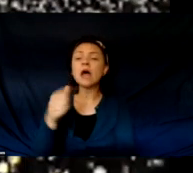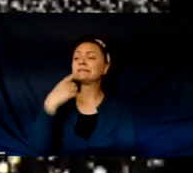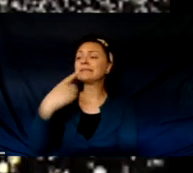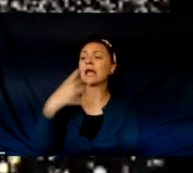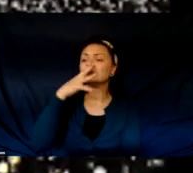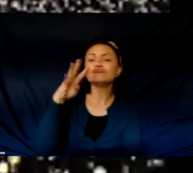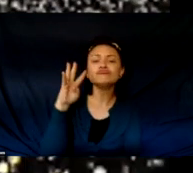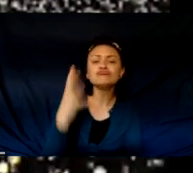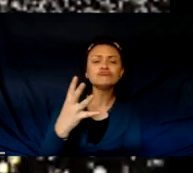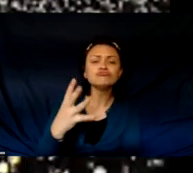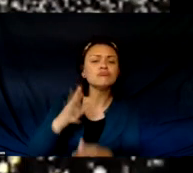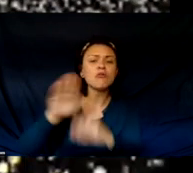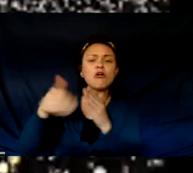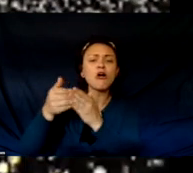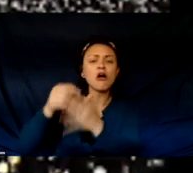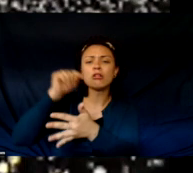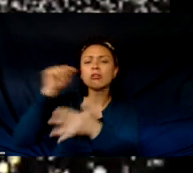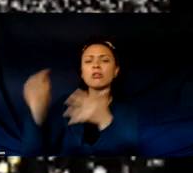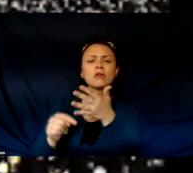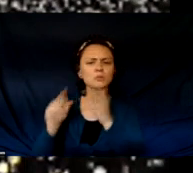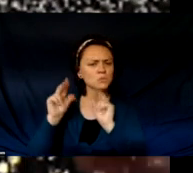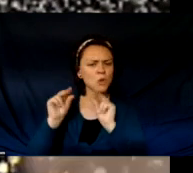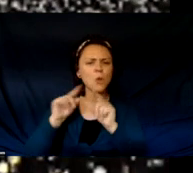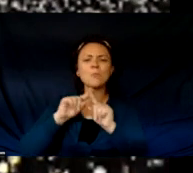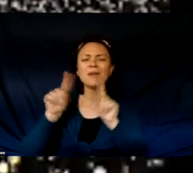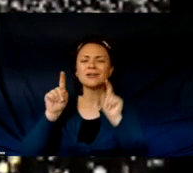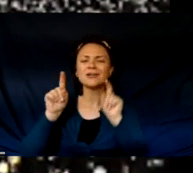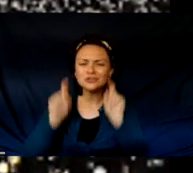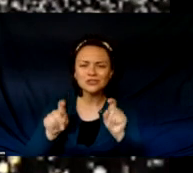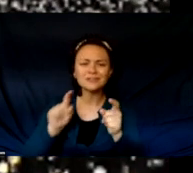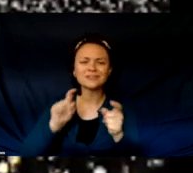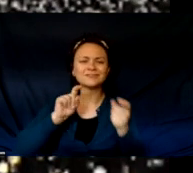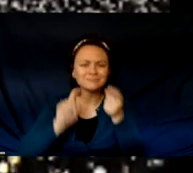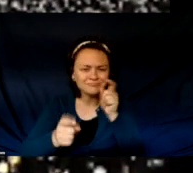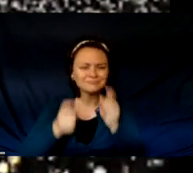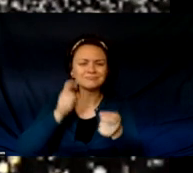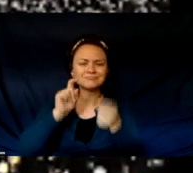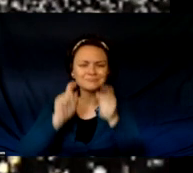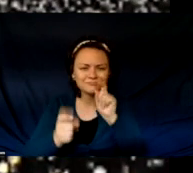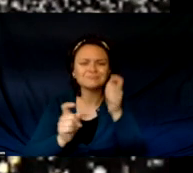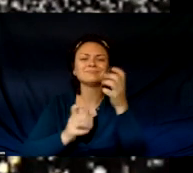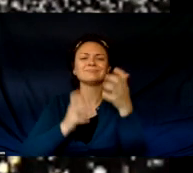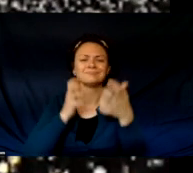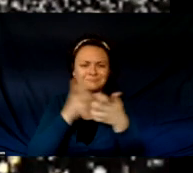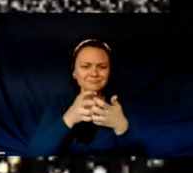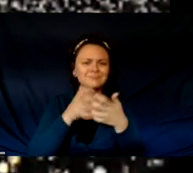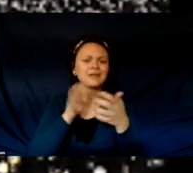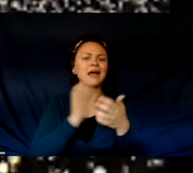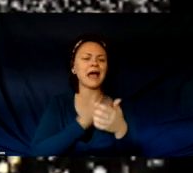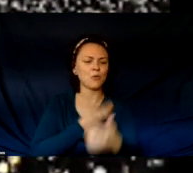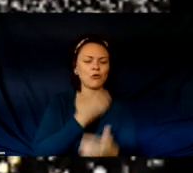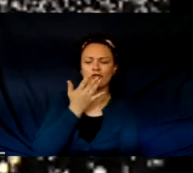But it needs to be augmented based on our color, gender, and our lived experience.